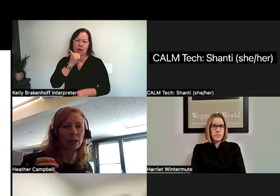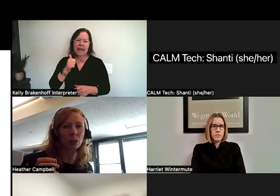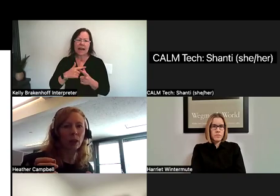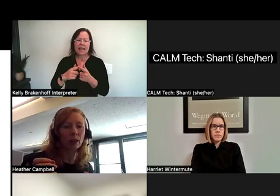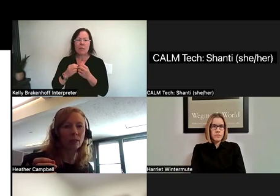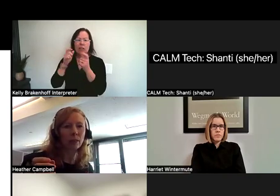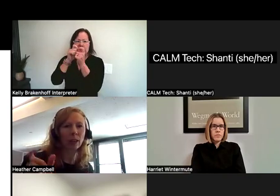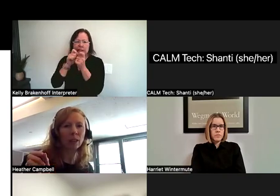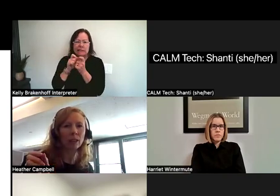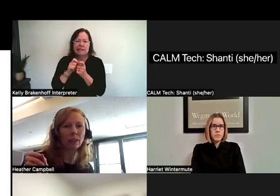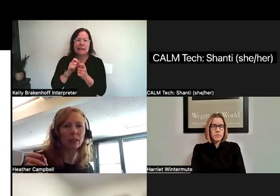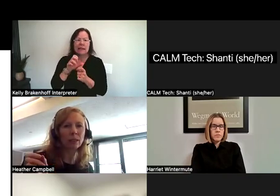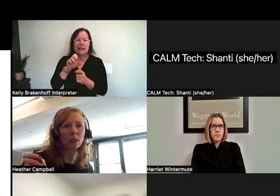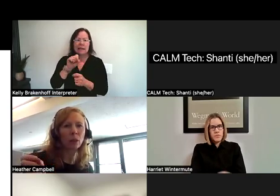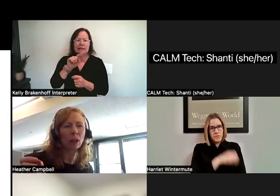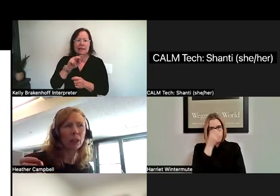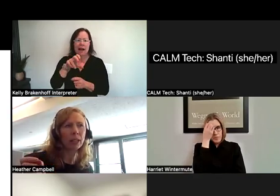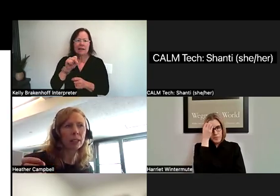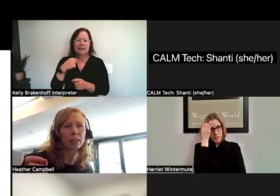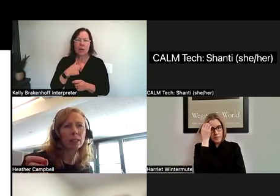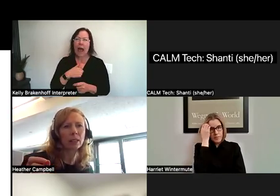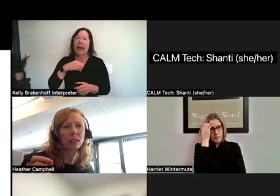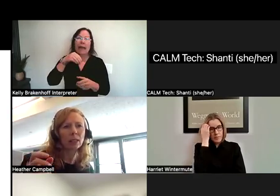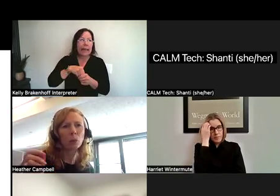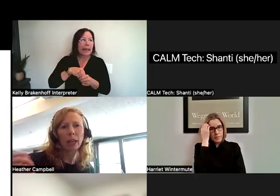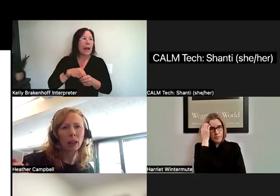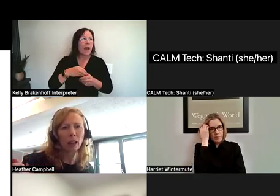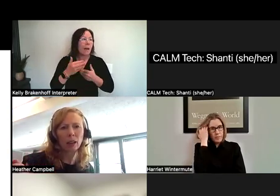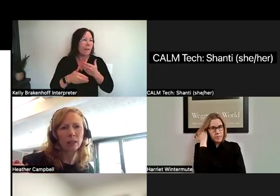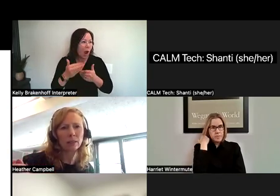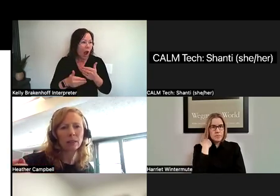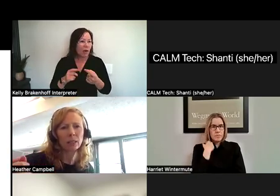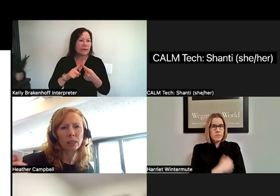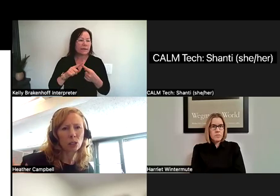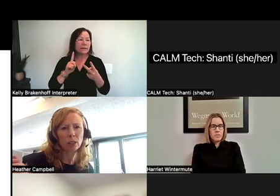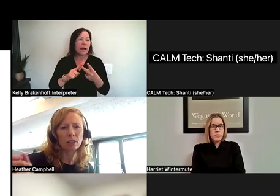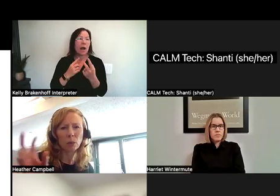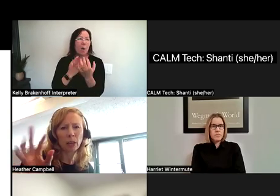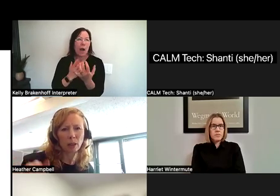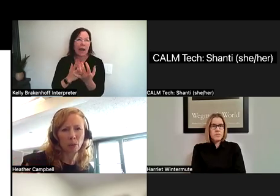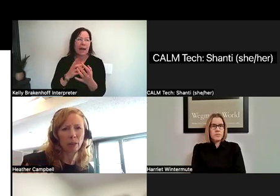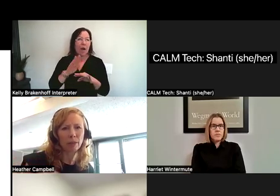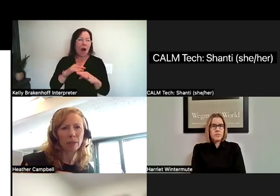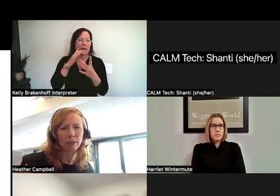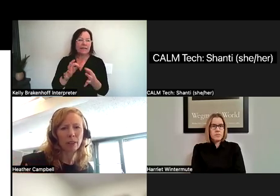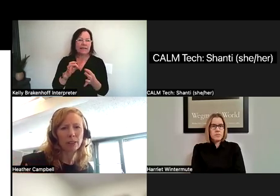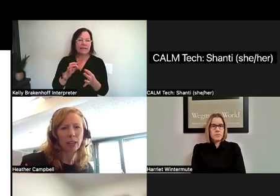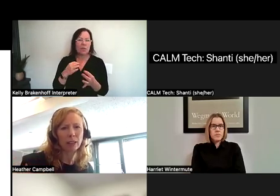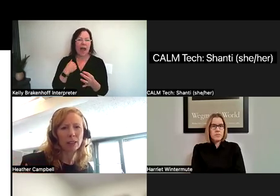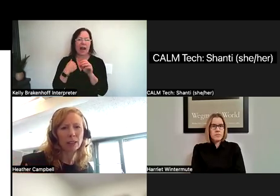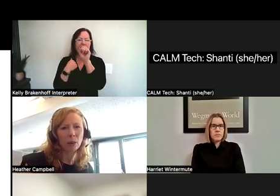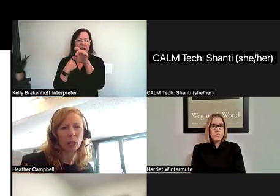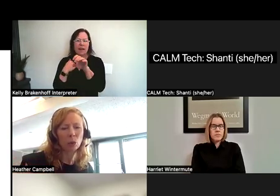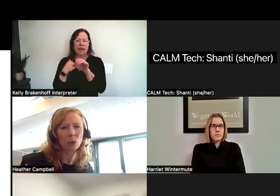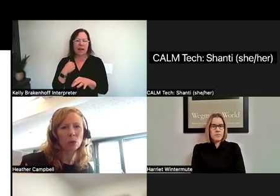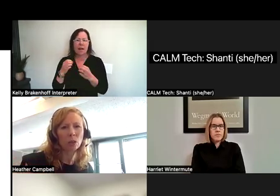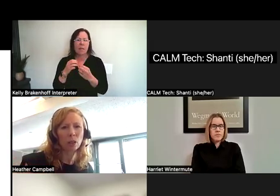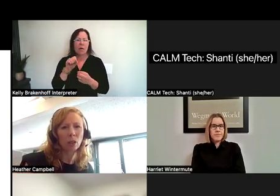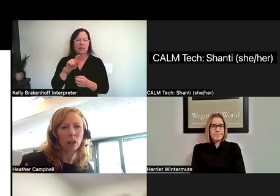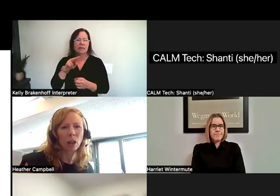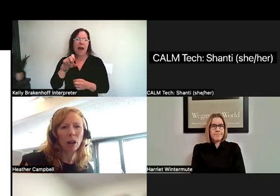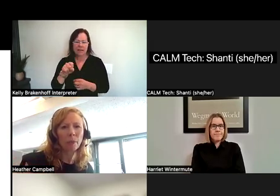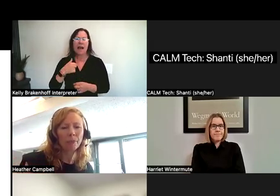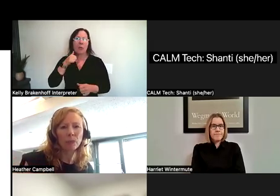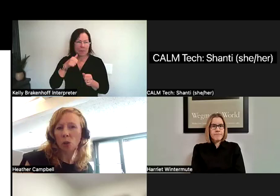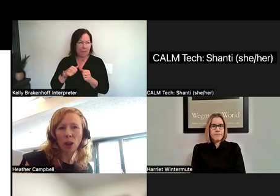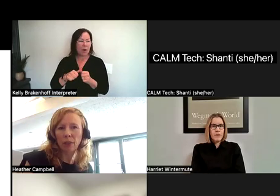So we made progress. Waiting for a decision. We had a number of statuses that we used. So, yeah,